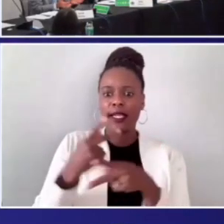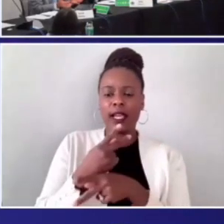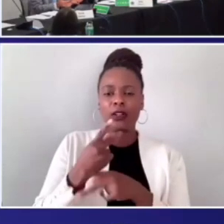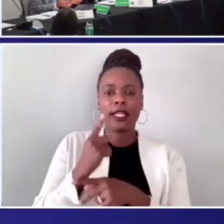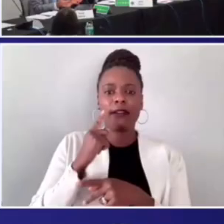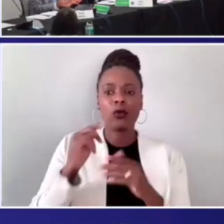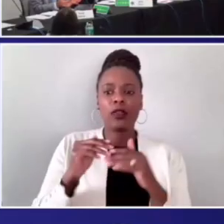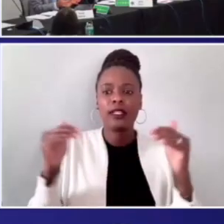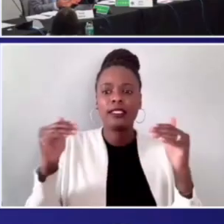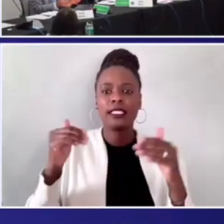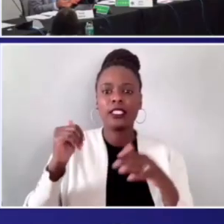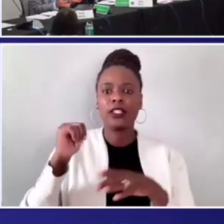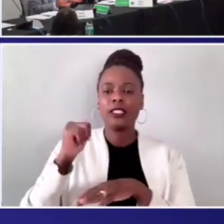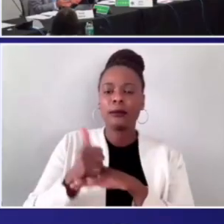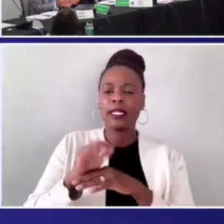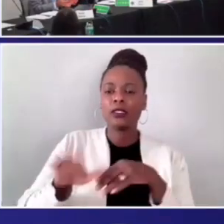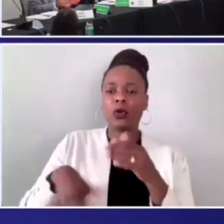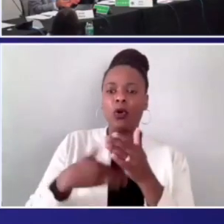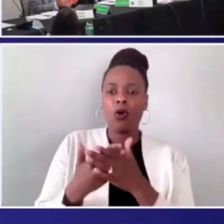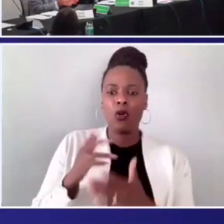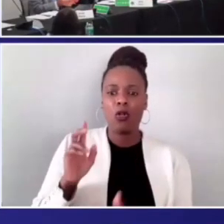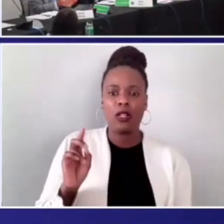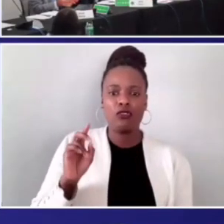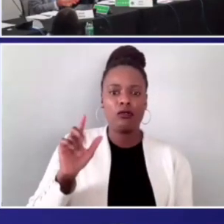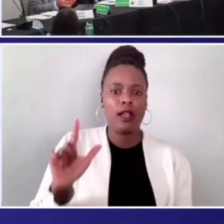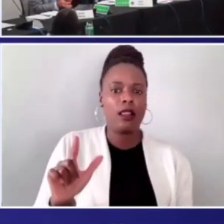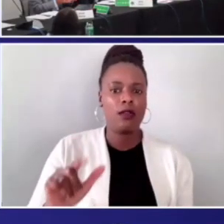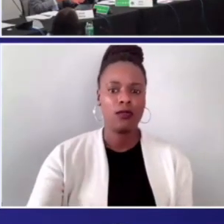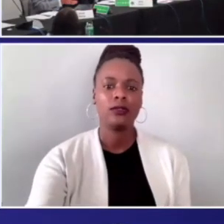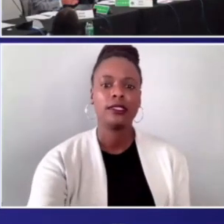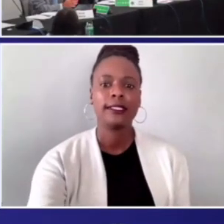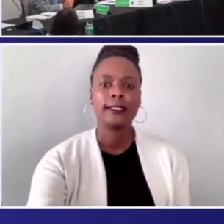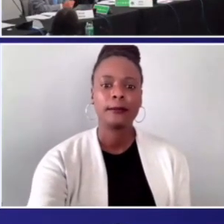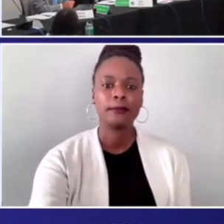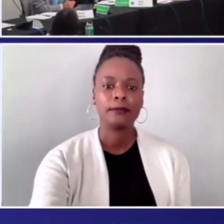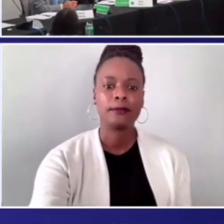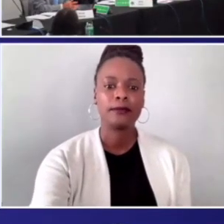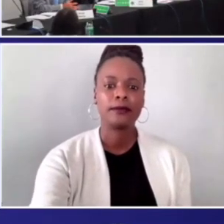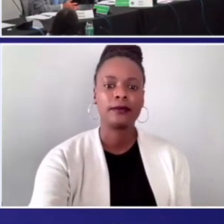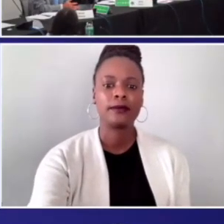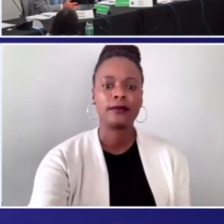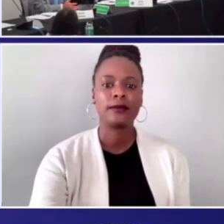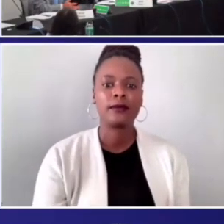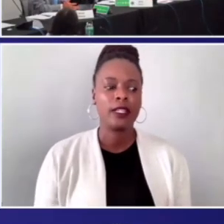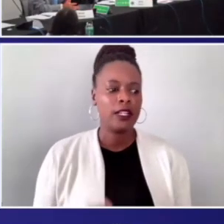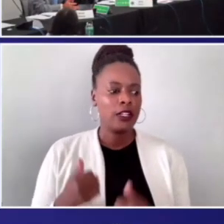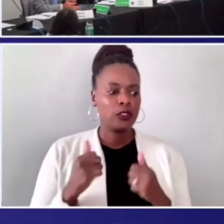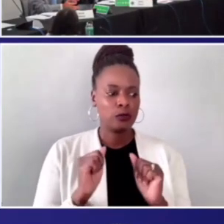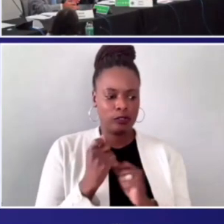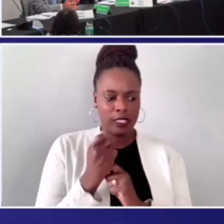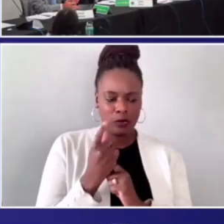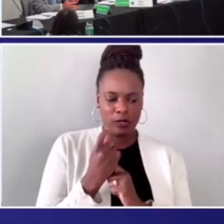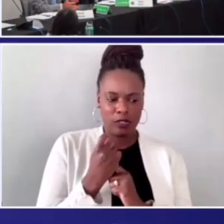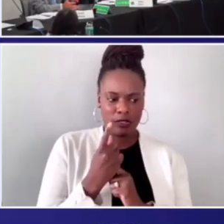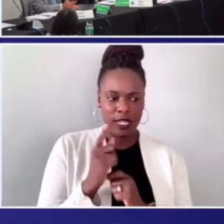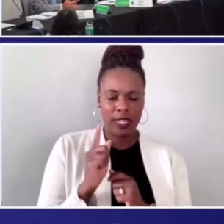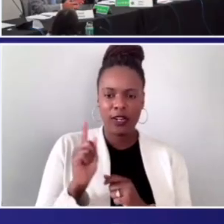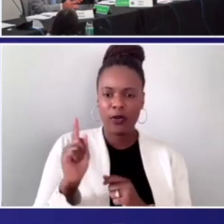Direct Loans. So is it -- I guess what I'm trying to, I'm trying to get at is where, where you tie the amount